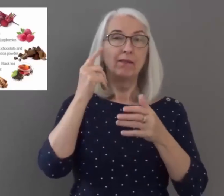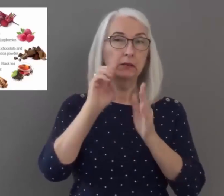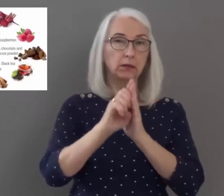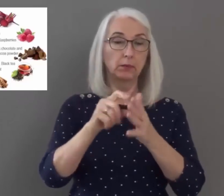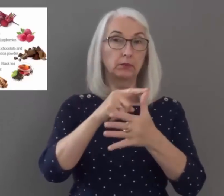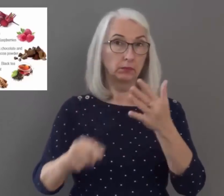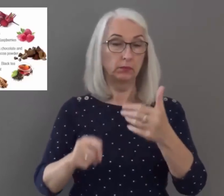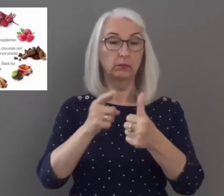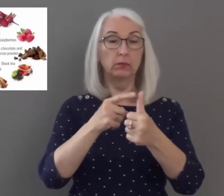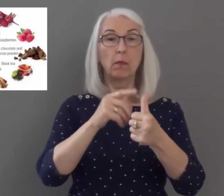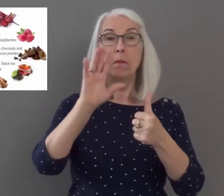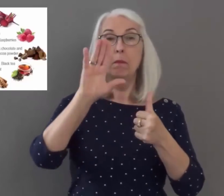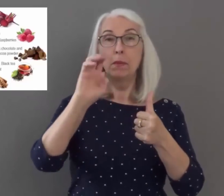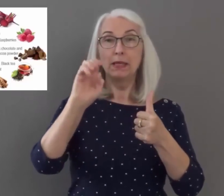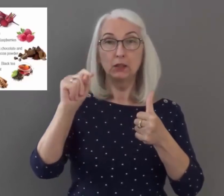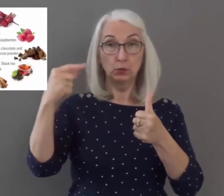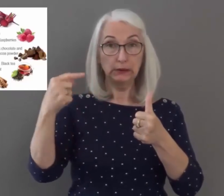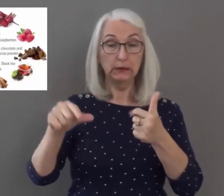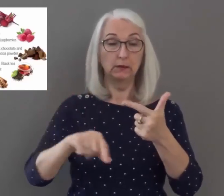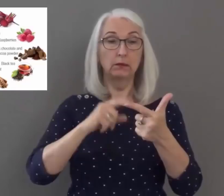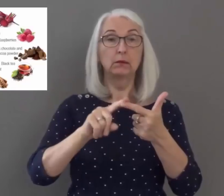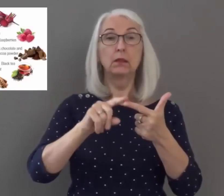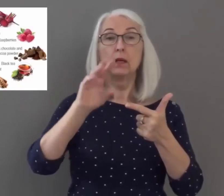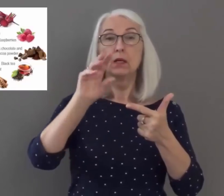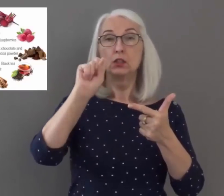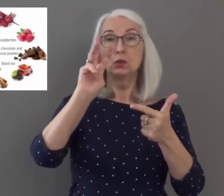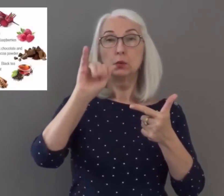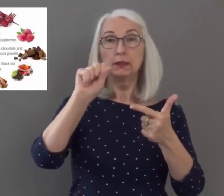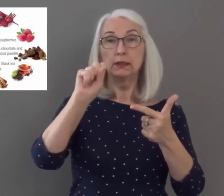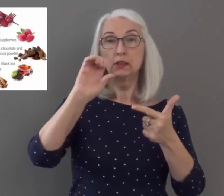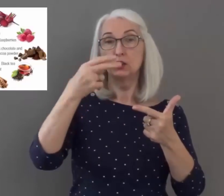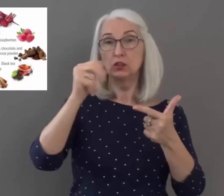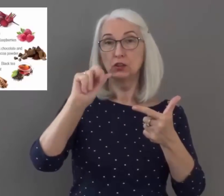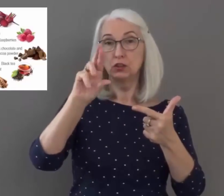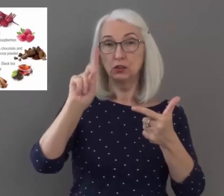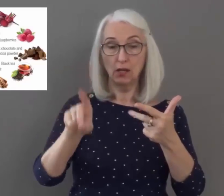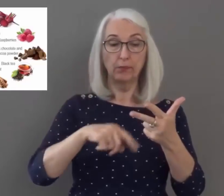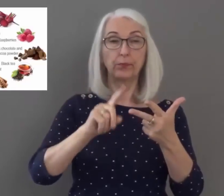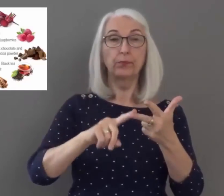For example Beet greens Swiss chard